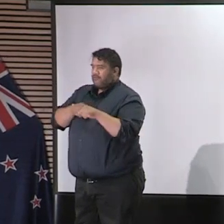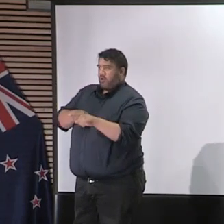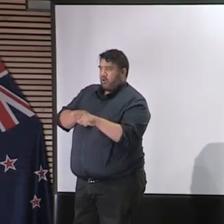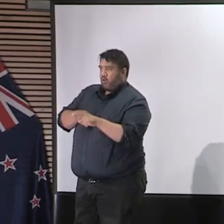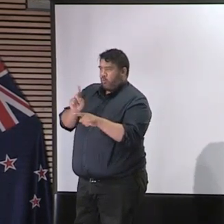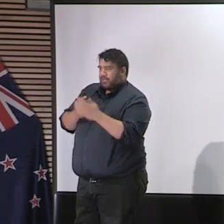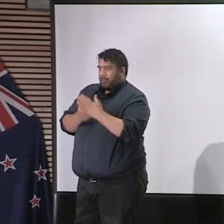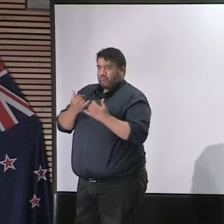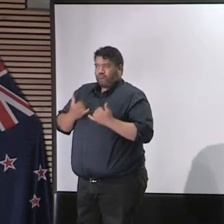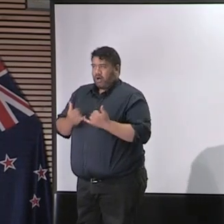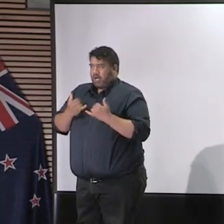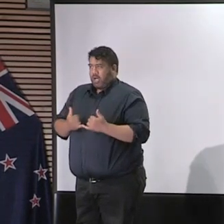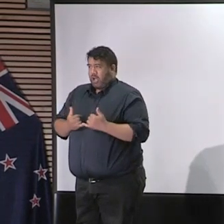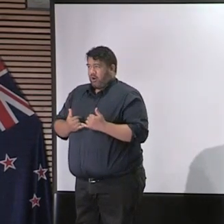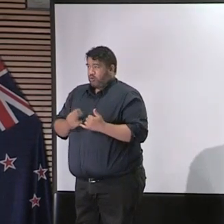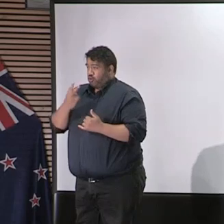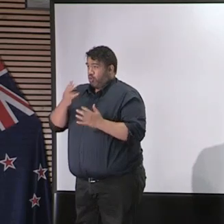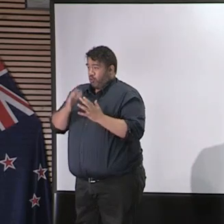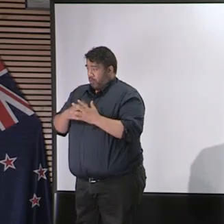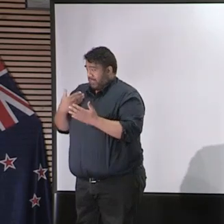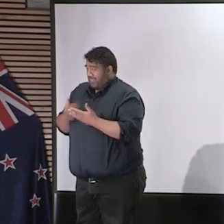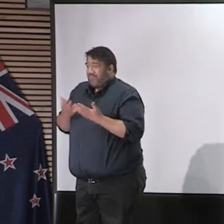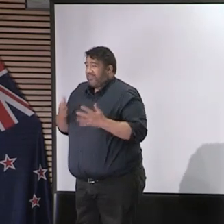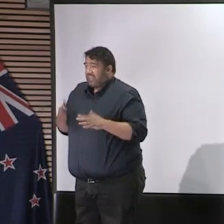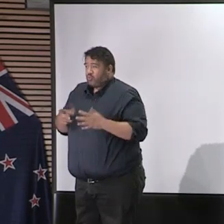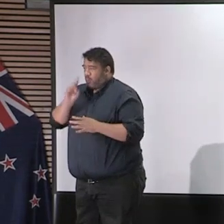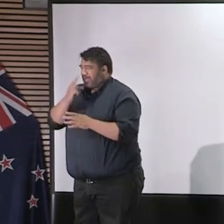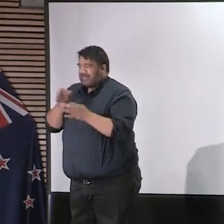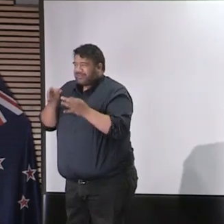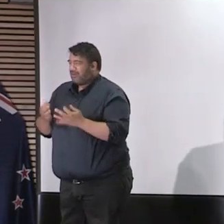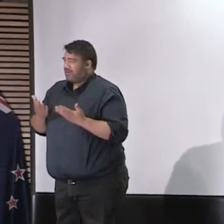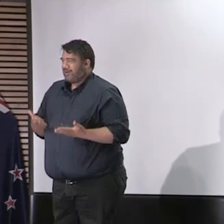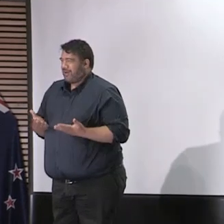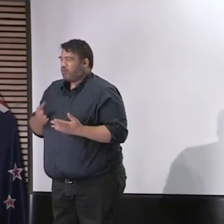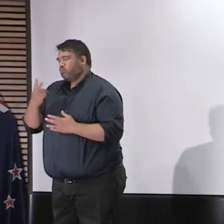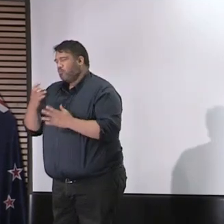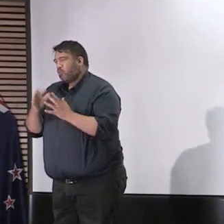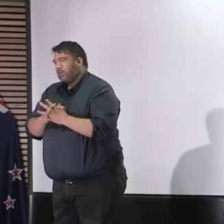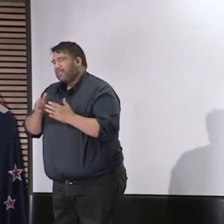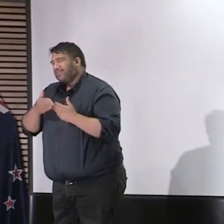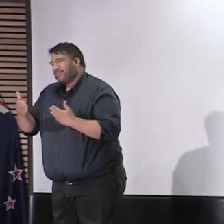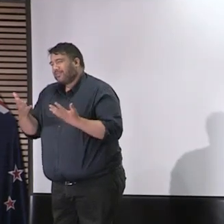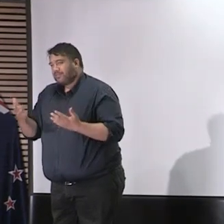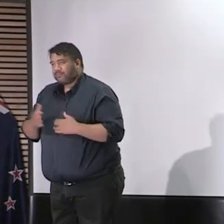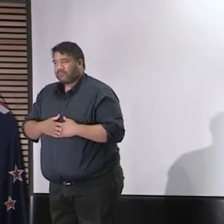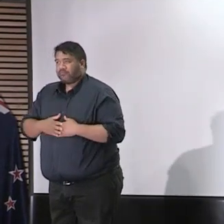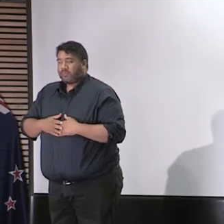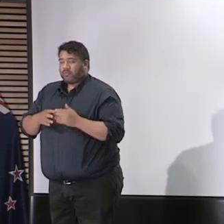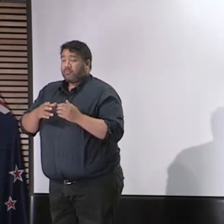the data we will be making that decision on is in real time and we need to see more of that. We are only halfway through, before we can make